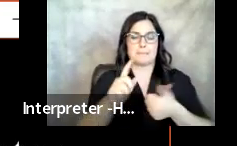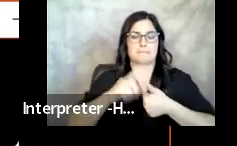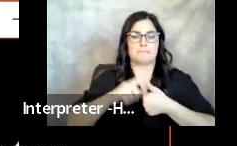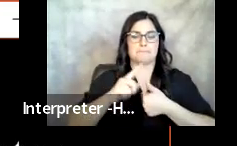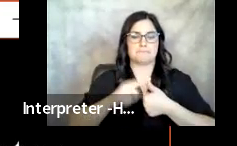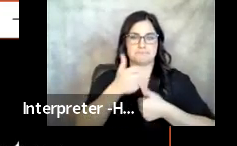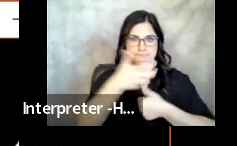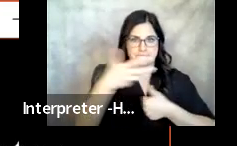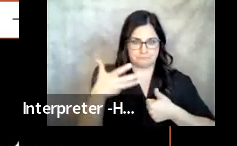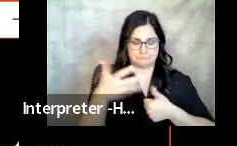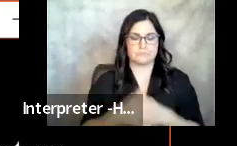Here it is.